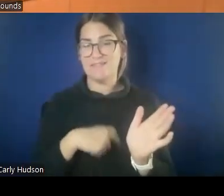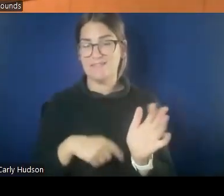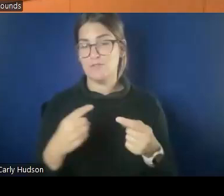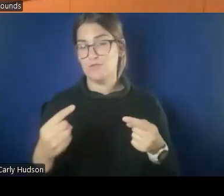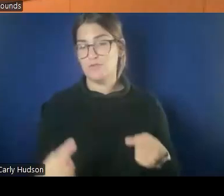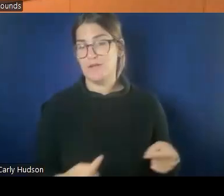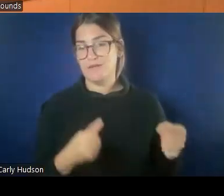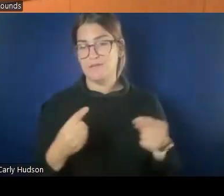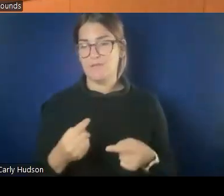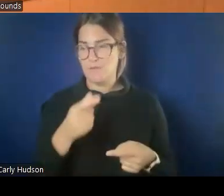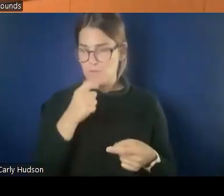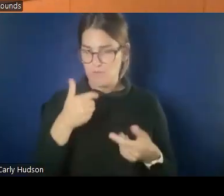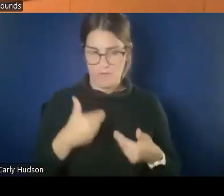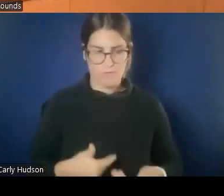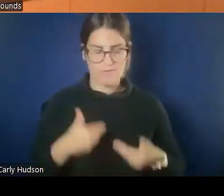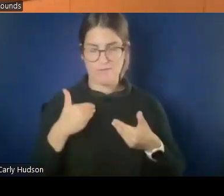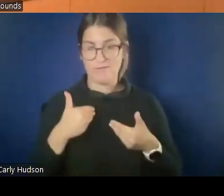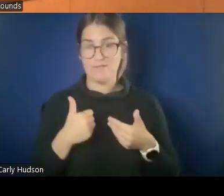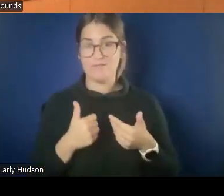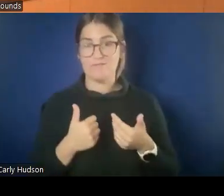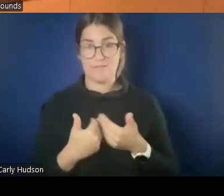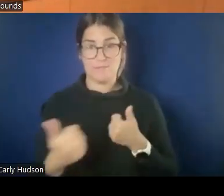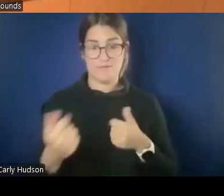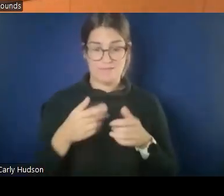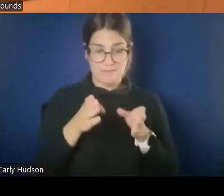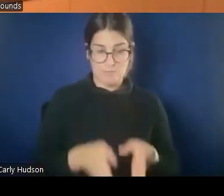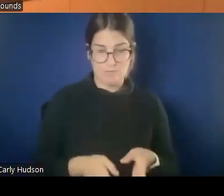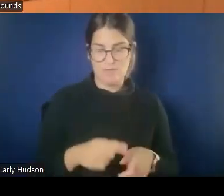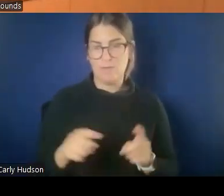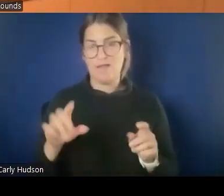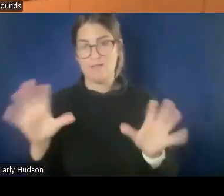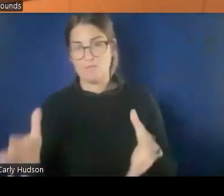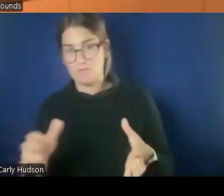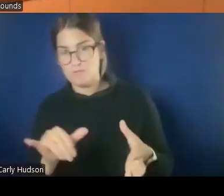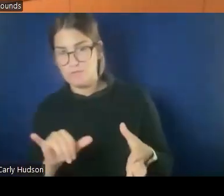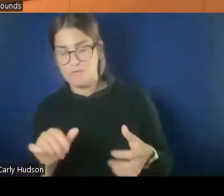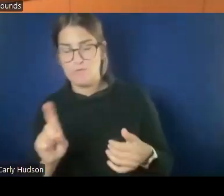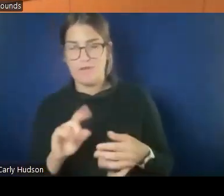who are we as an individual and where do we belong and and that's something that's very Universal and